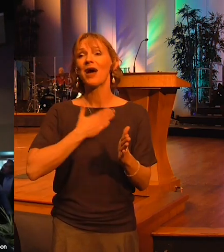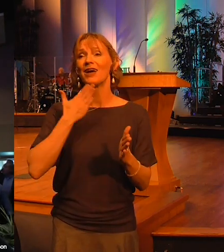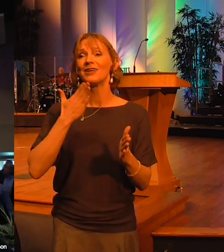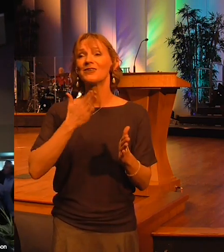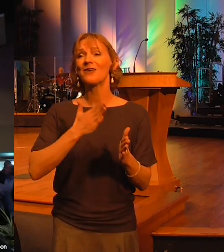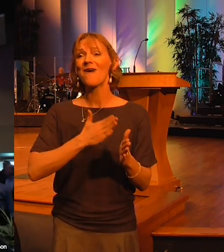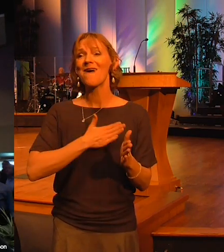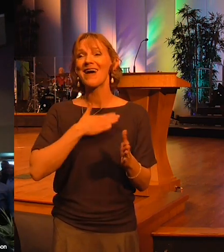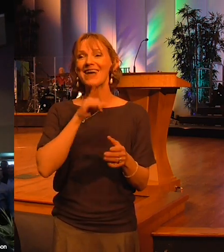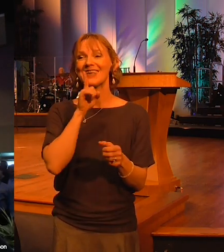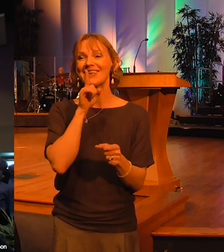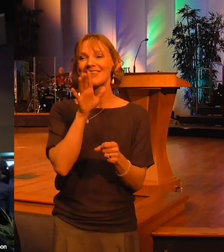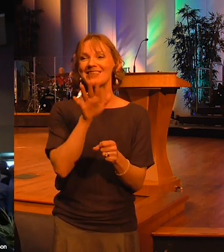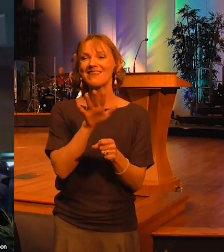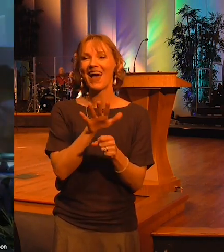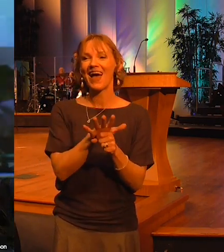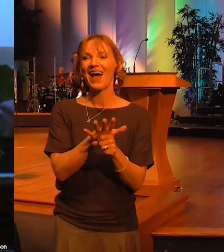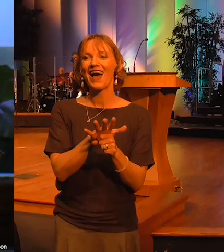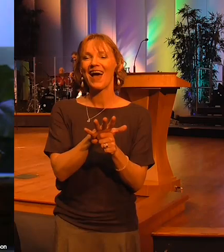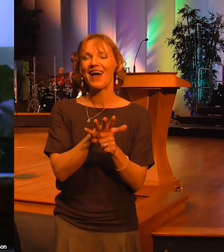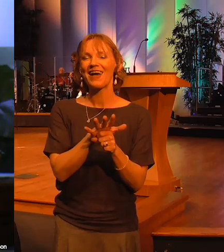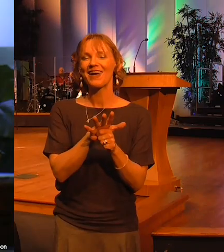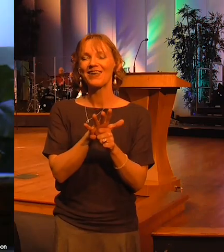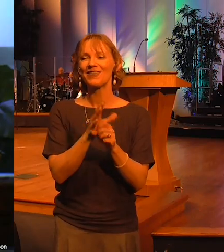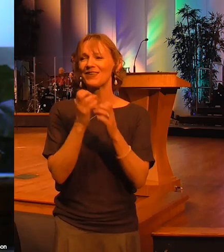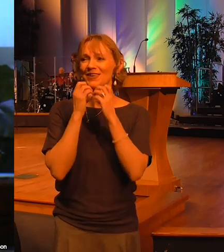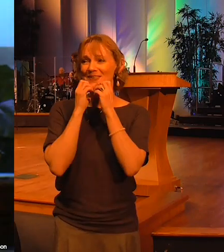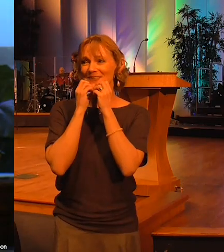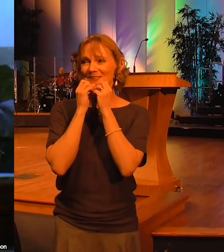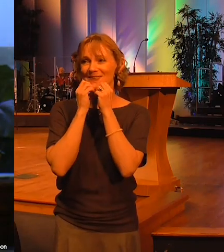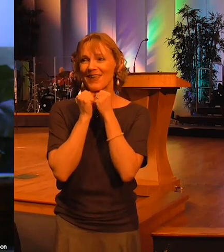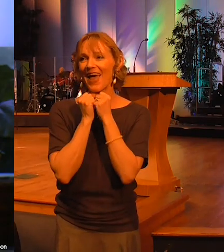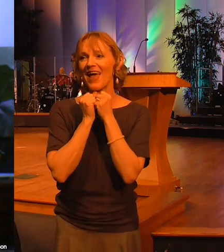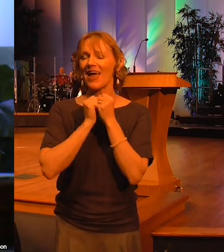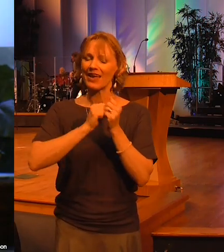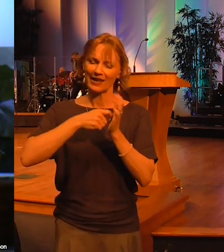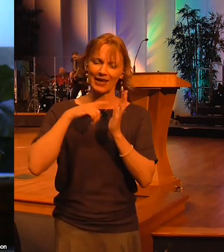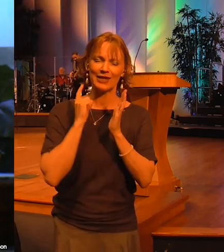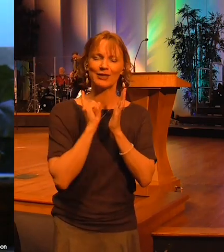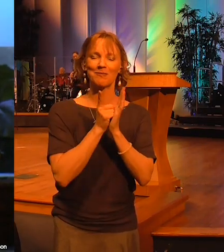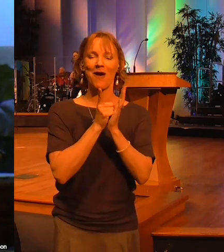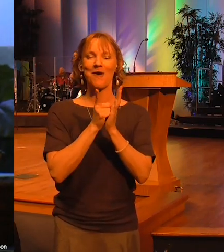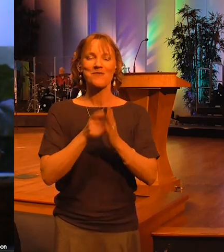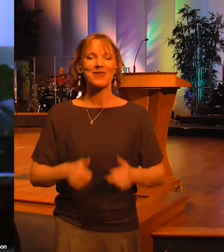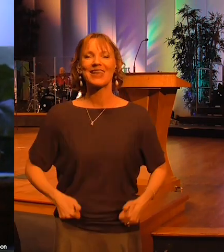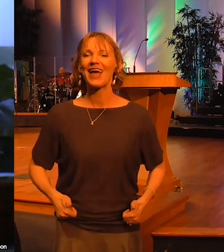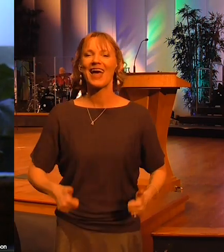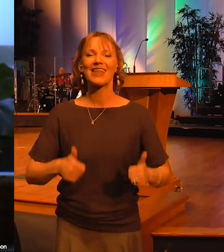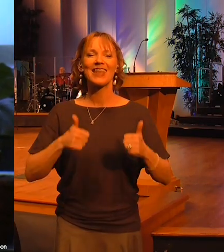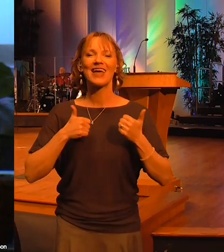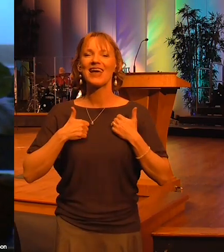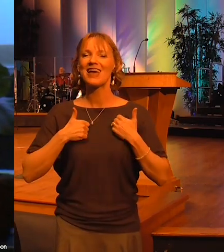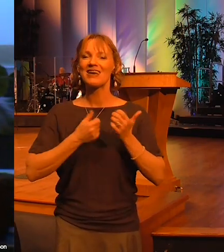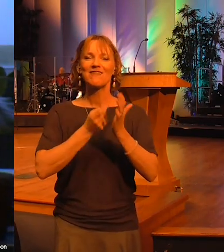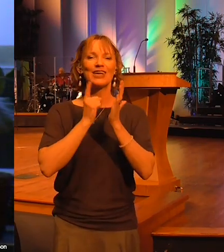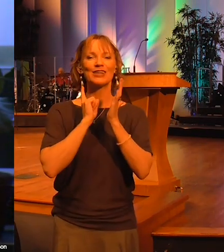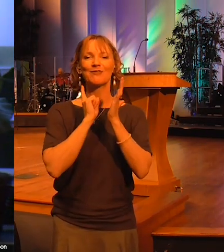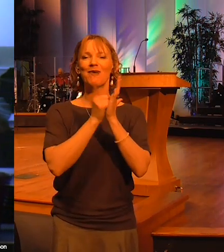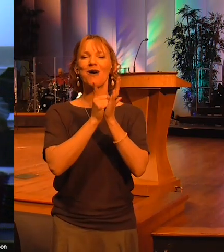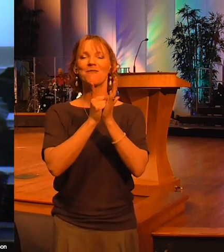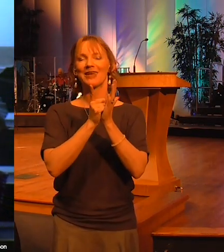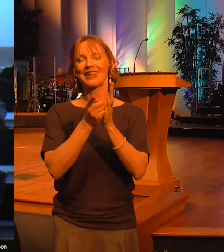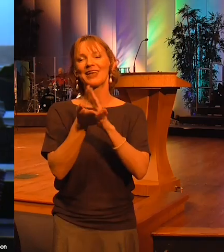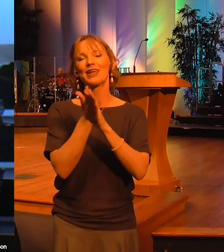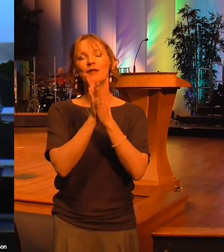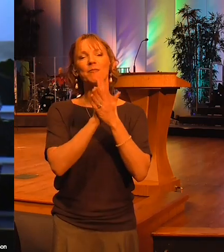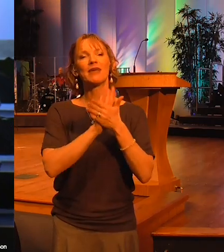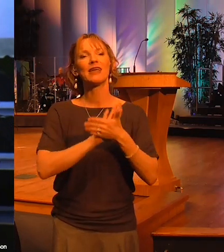joy to take each and every peace